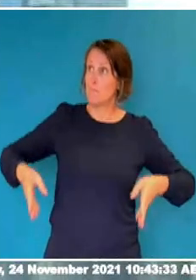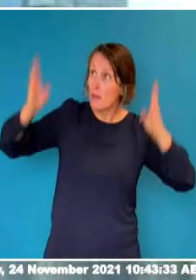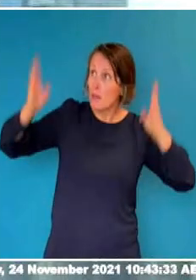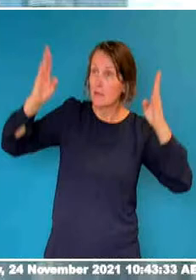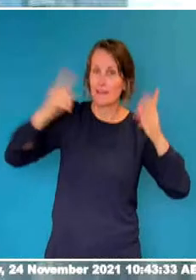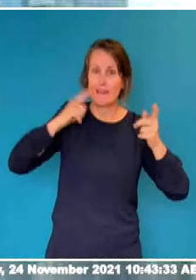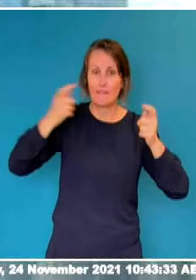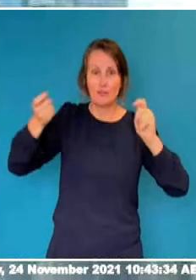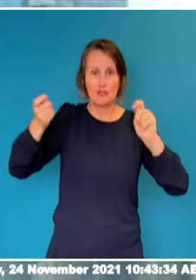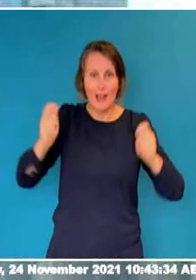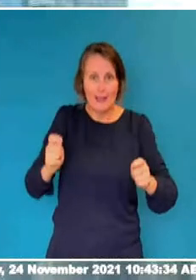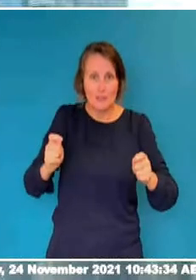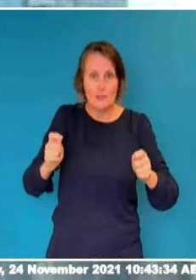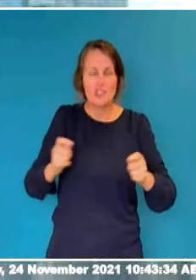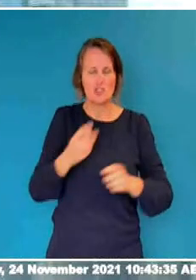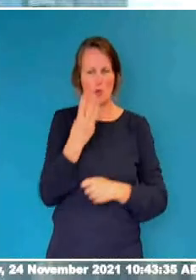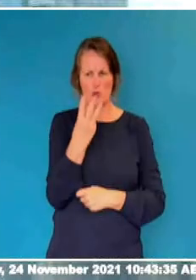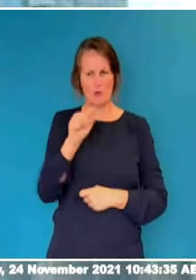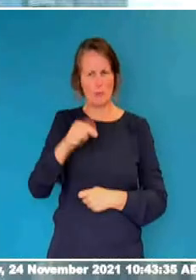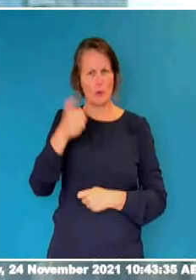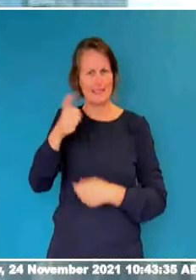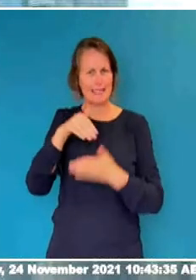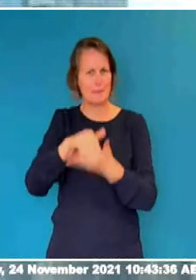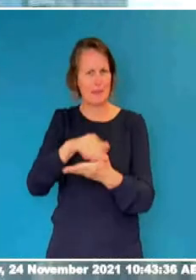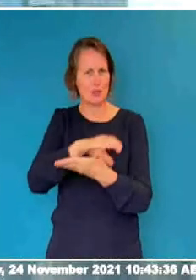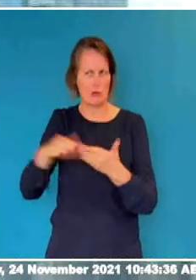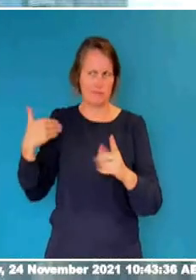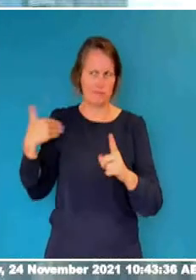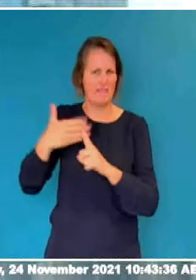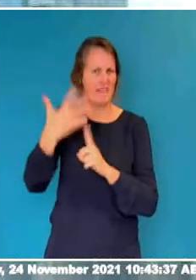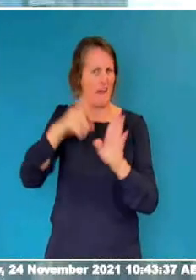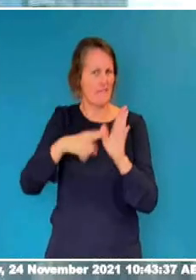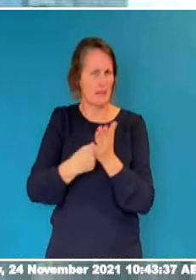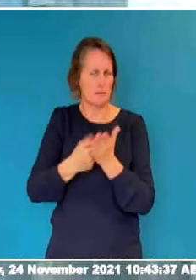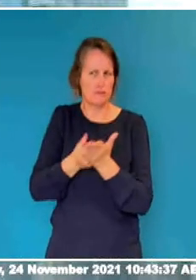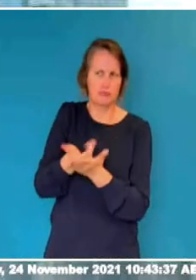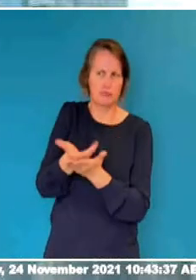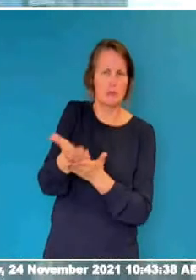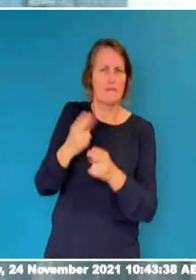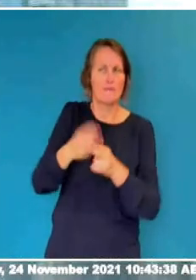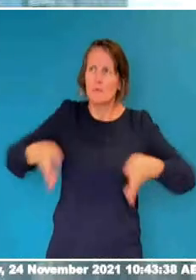spent $3.6 million over the past five years through our property improvement program.